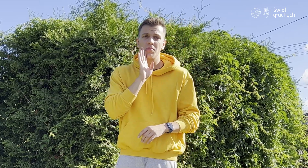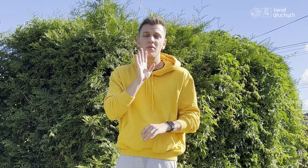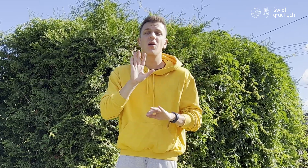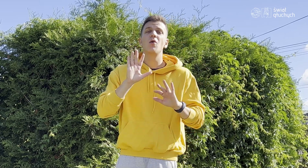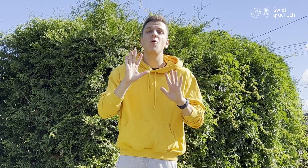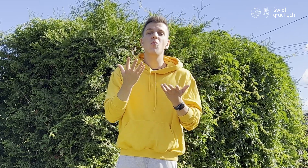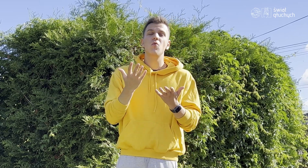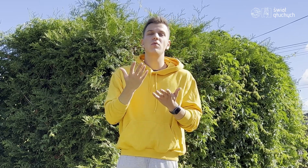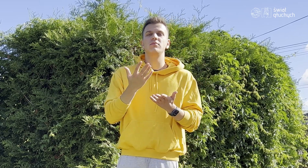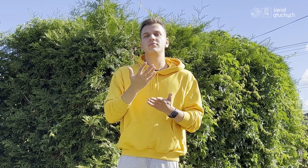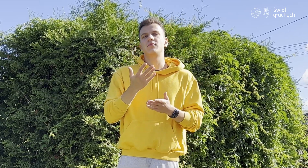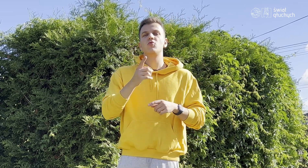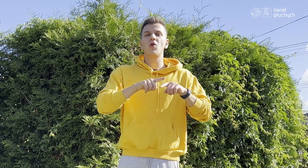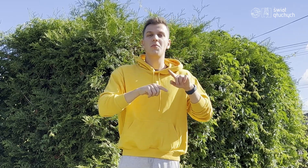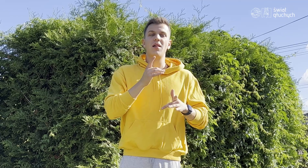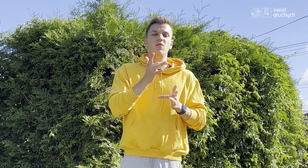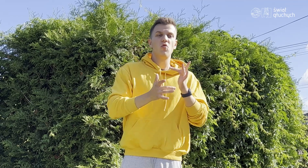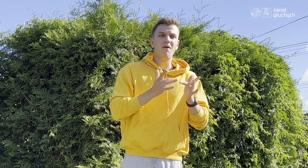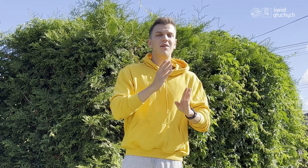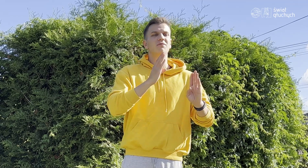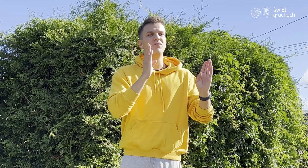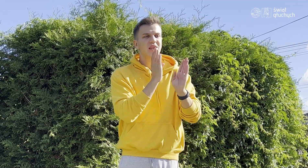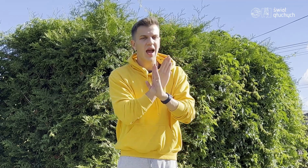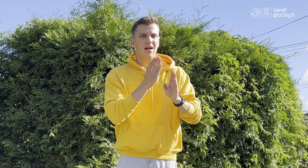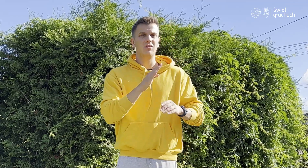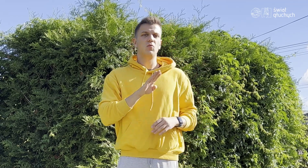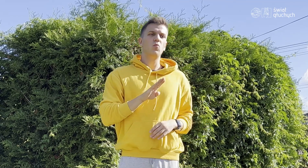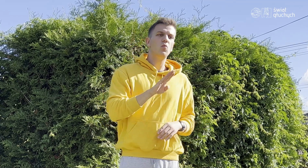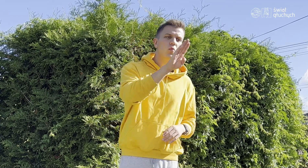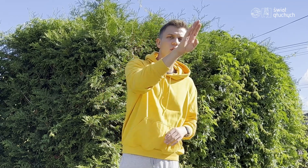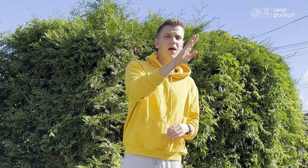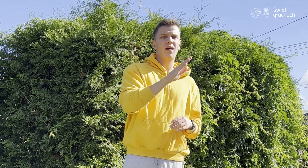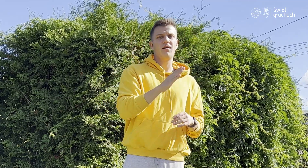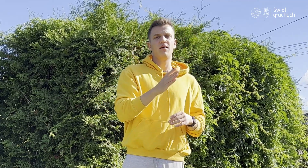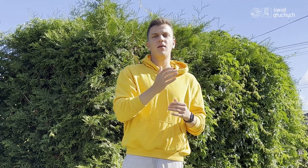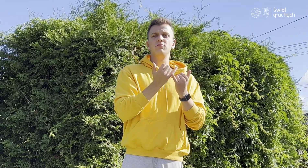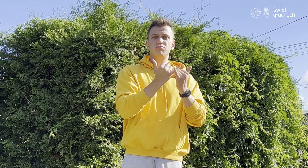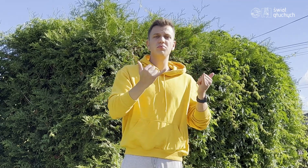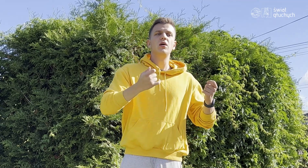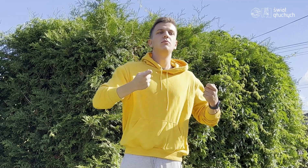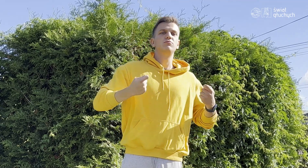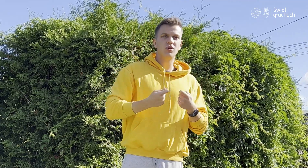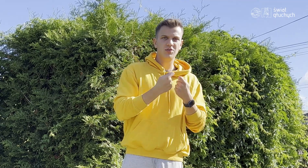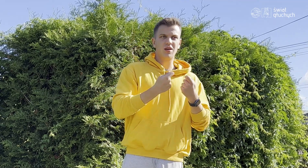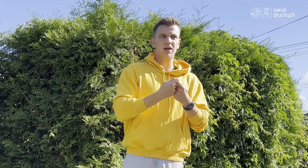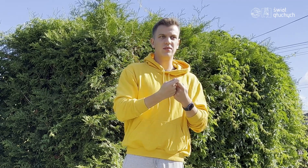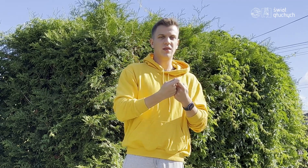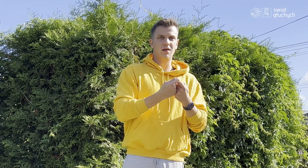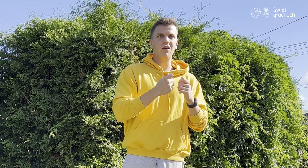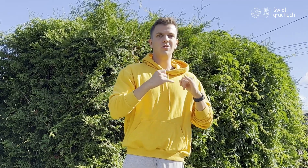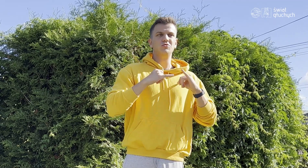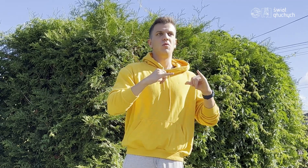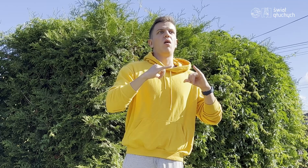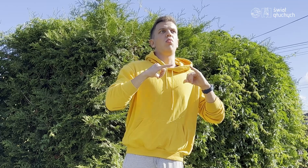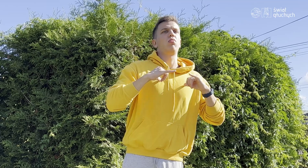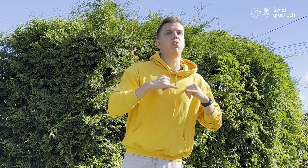An electric bicycle is not too different from a normal bicycle. It's just that when we encounter wind, steeper sloping roads or other obstacles,